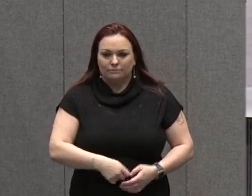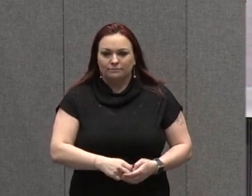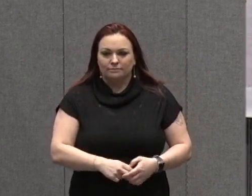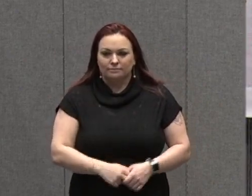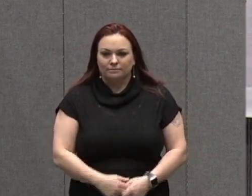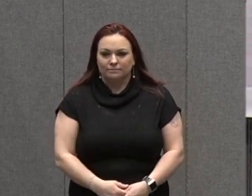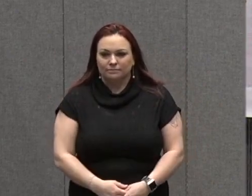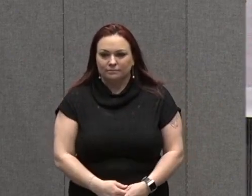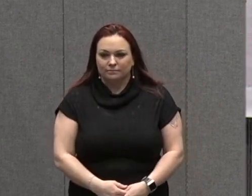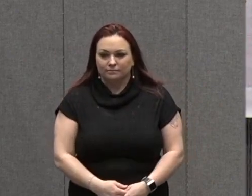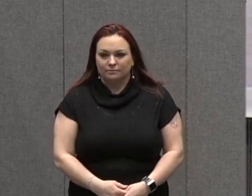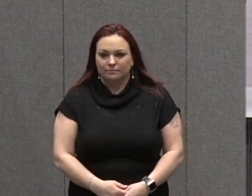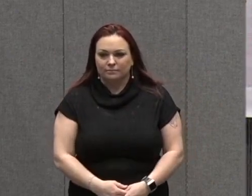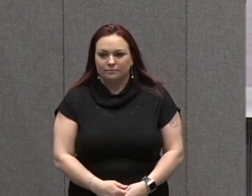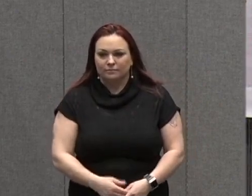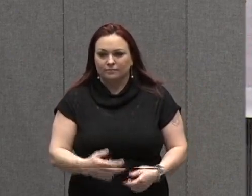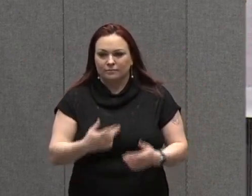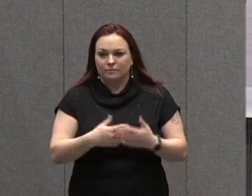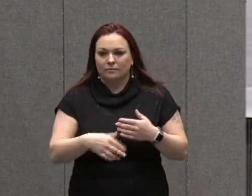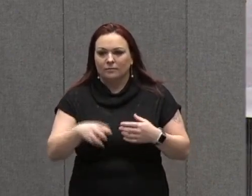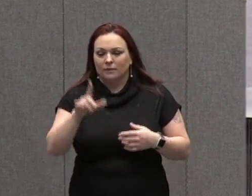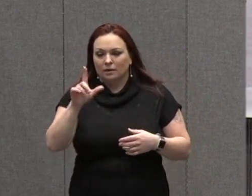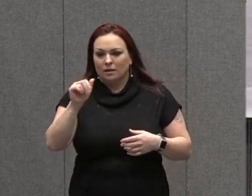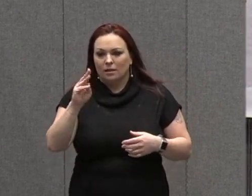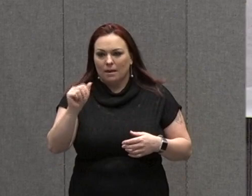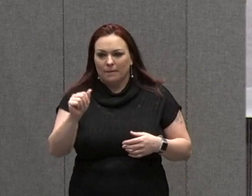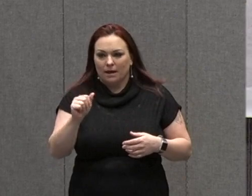hmm lets do llama,